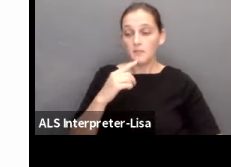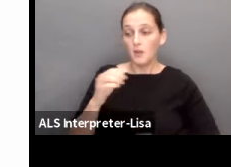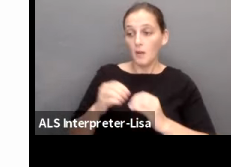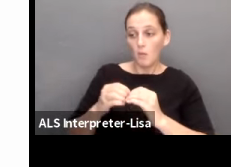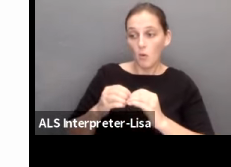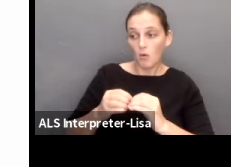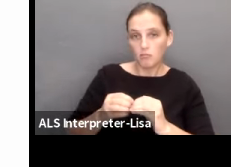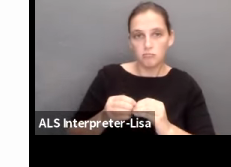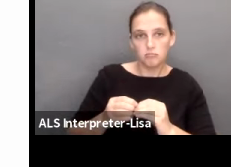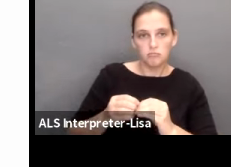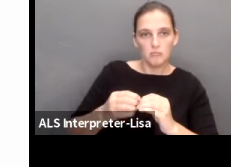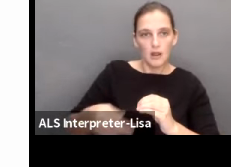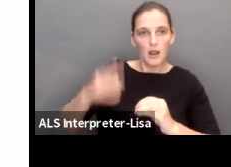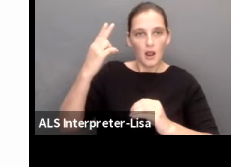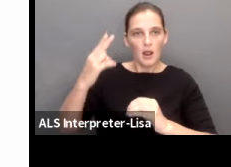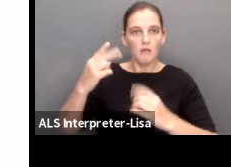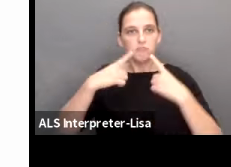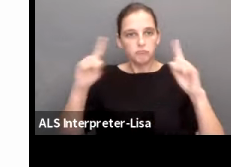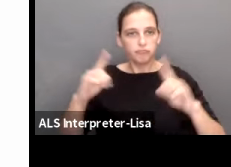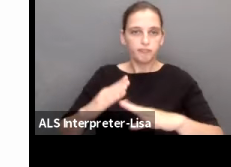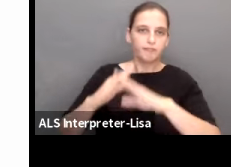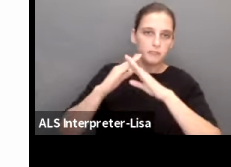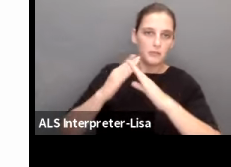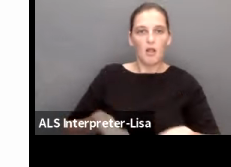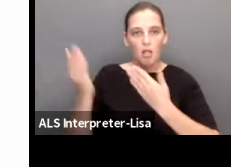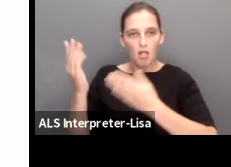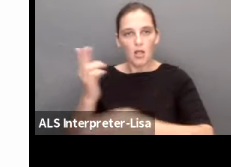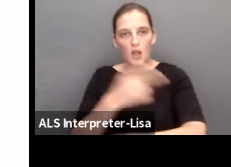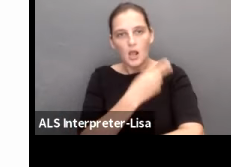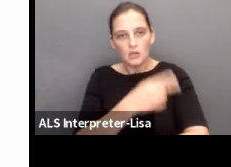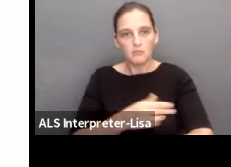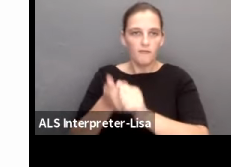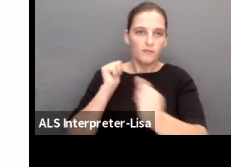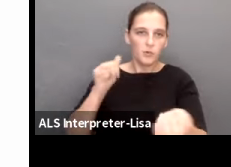hospitalization and death, and the same side effects that you got after your second